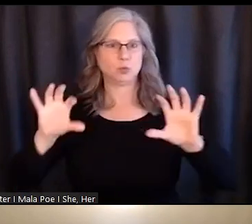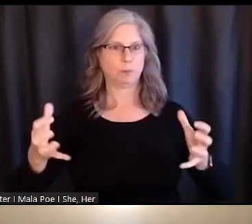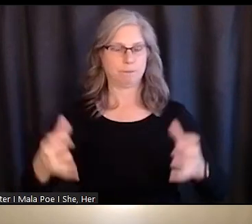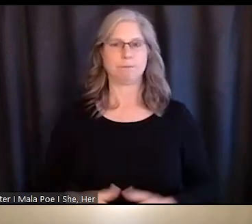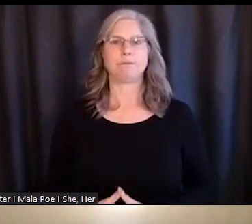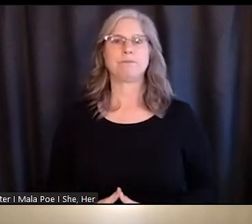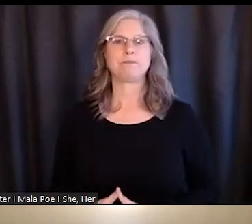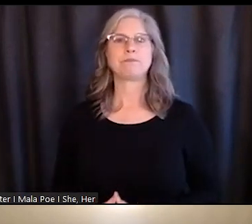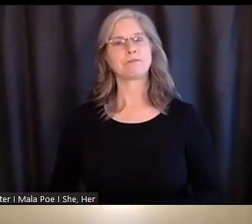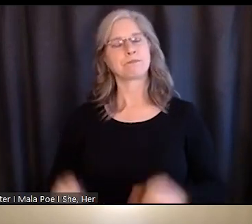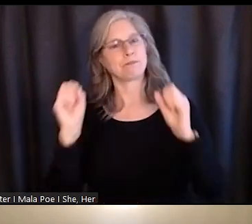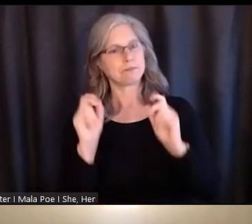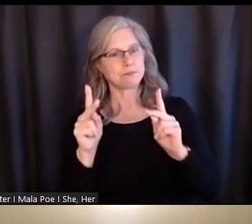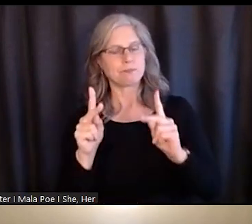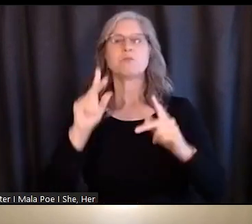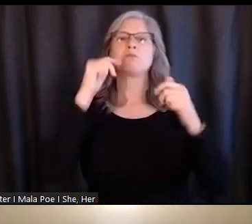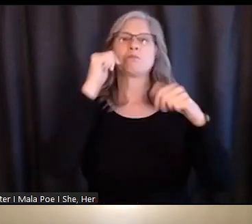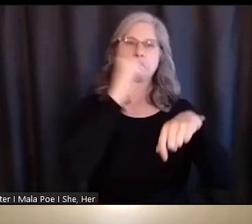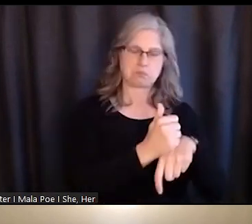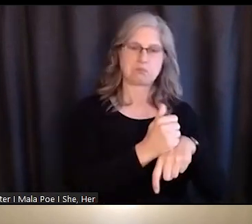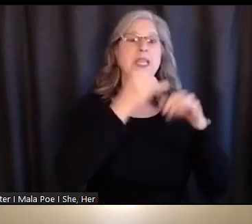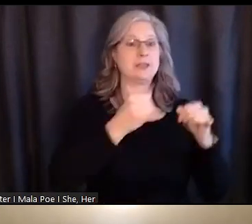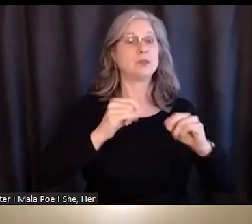Okay. So we've established that individual differences exist.